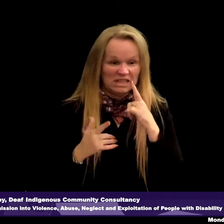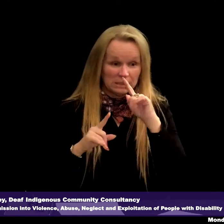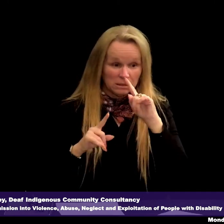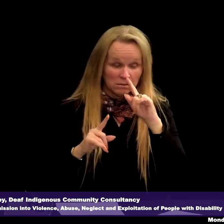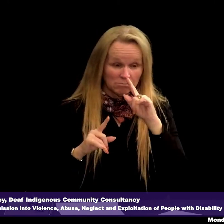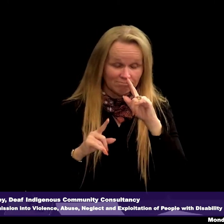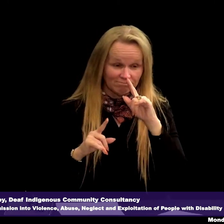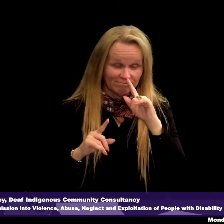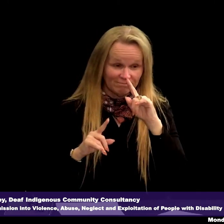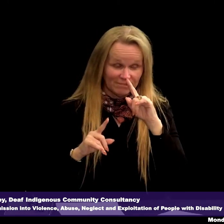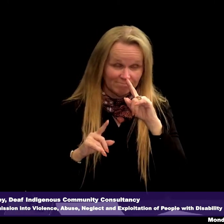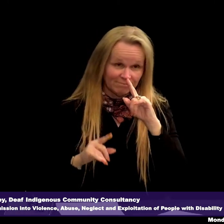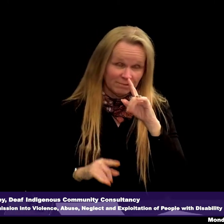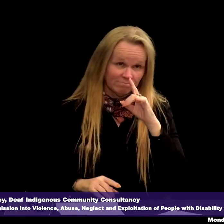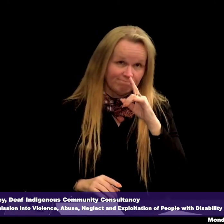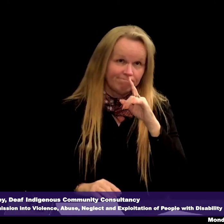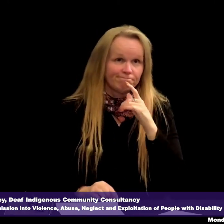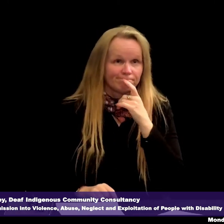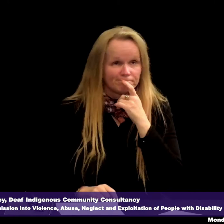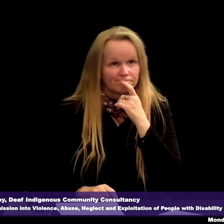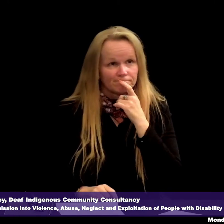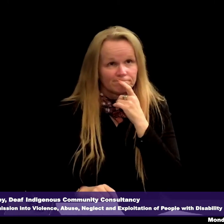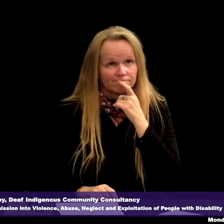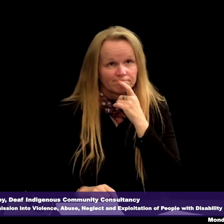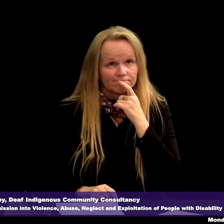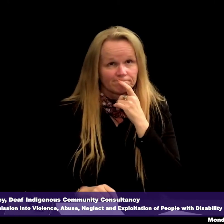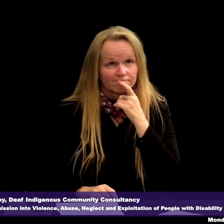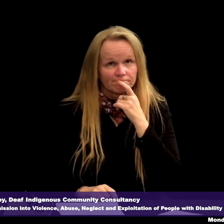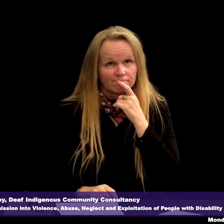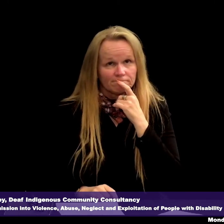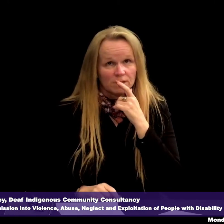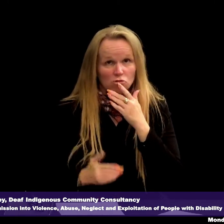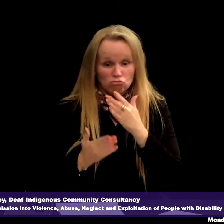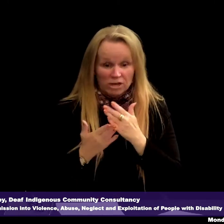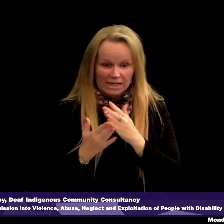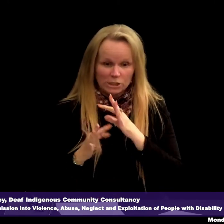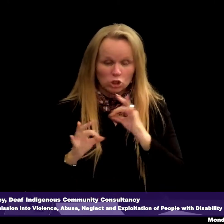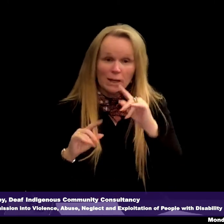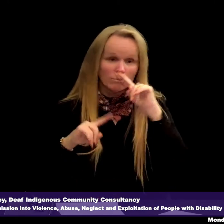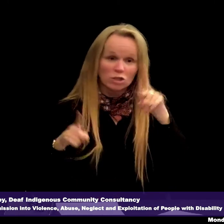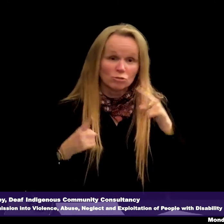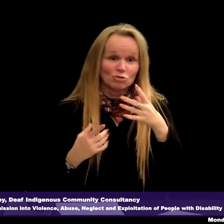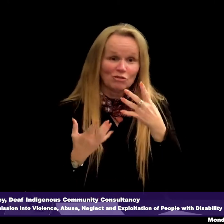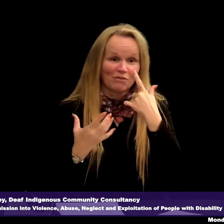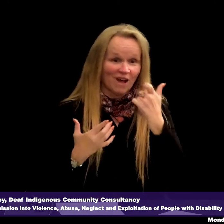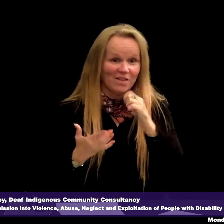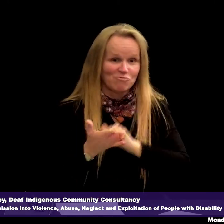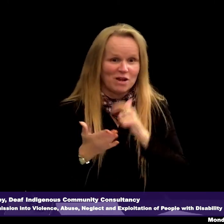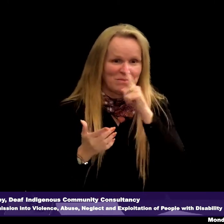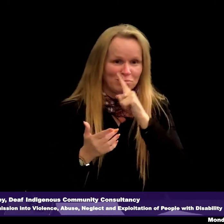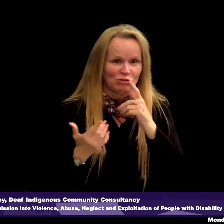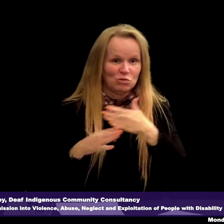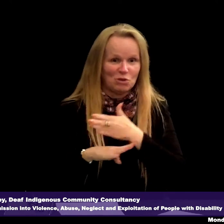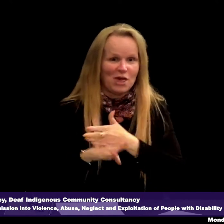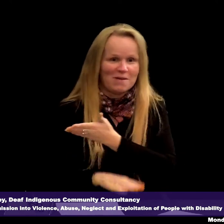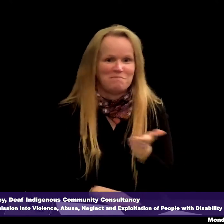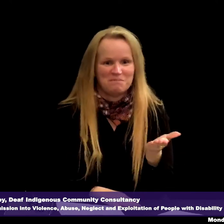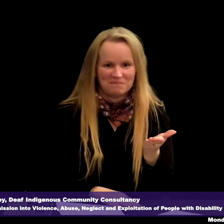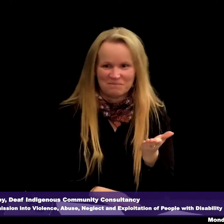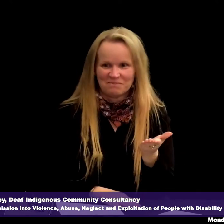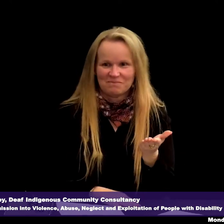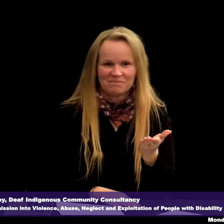hard of hearing. It's not impossible to find the right people and to